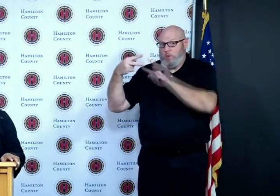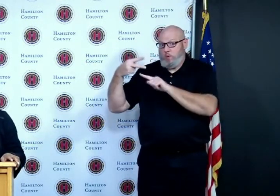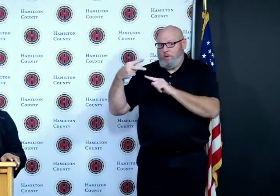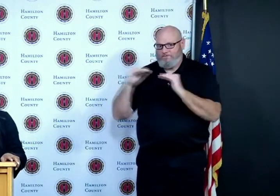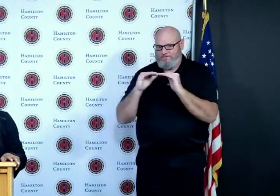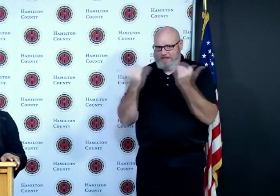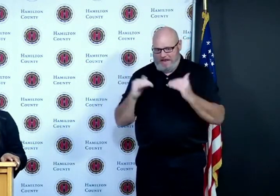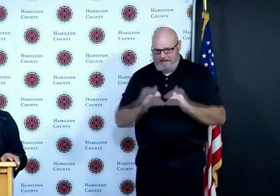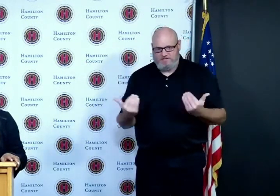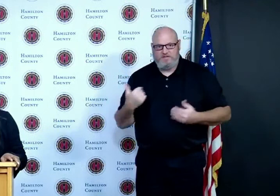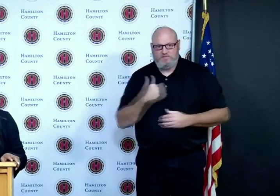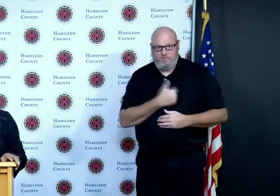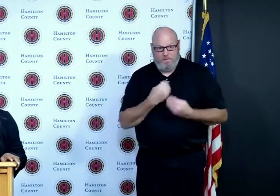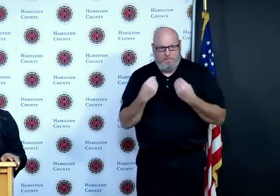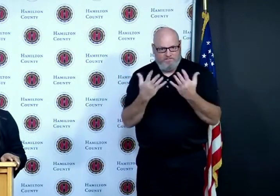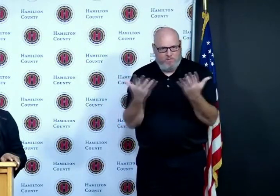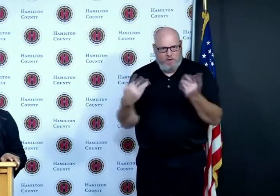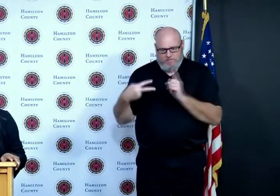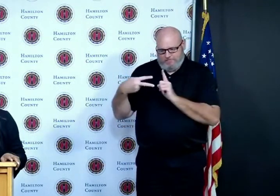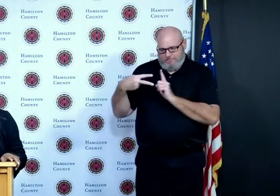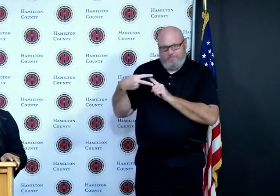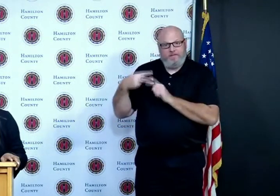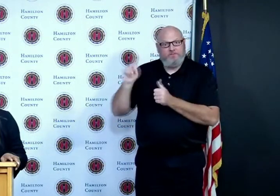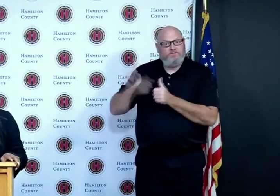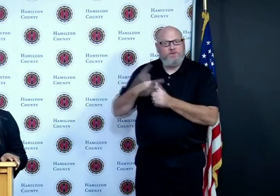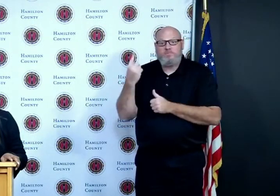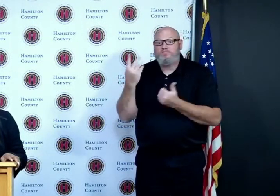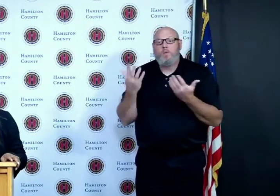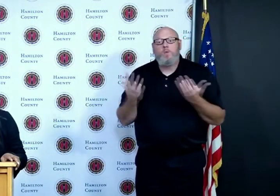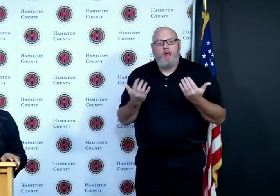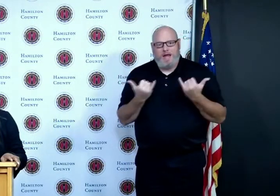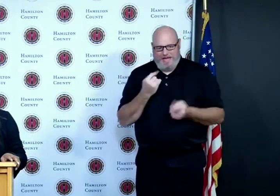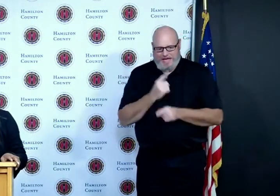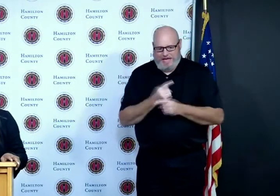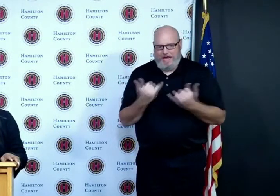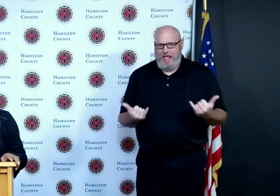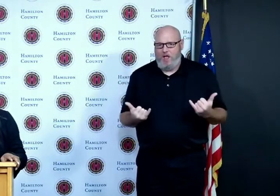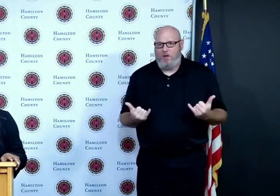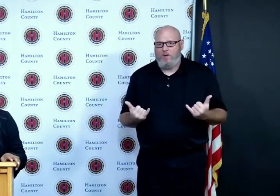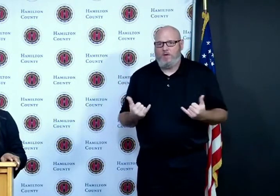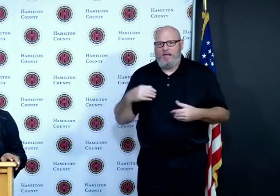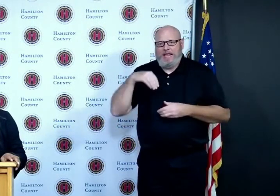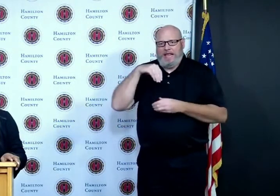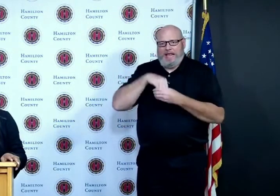first phase which is the phase that we're in now is the internal strike force so that is working